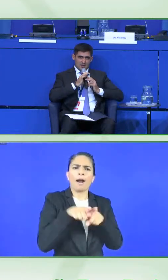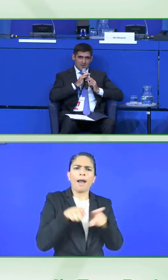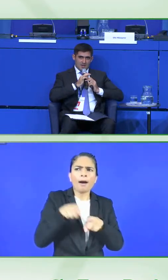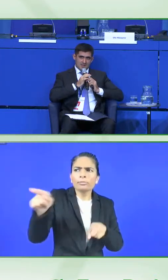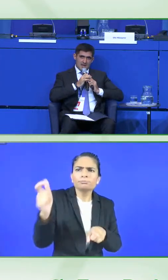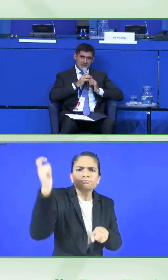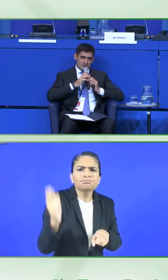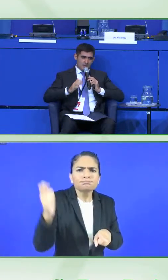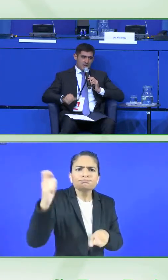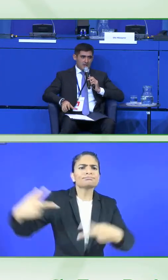state entities.